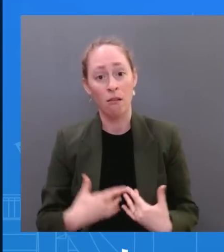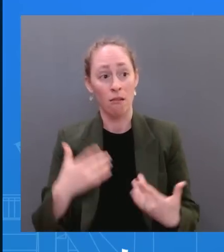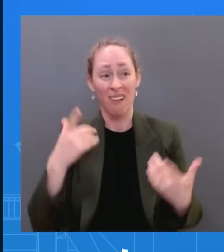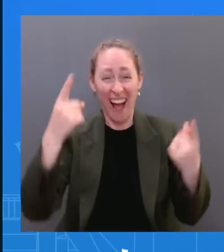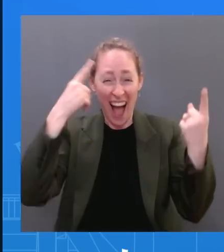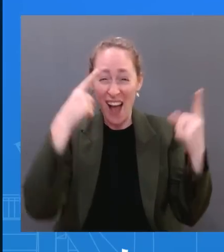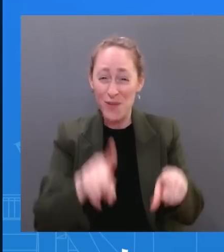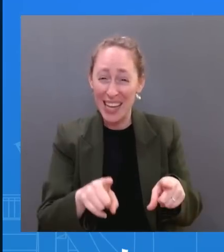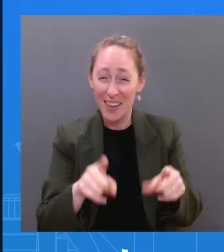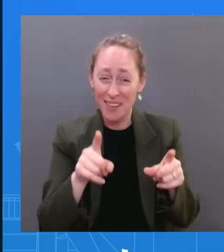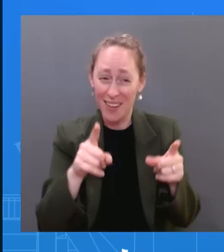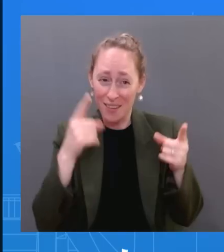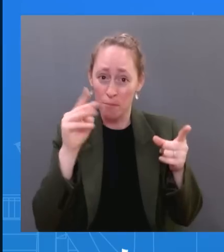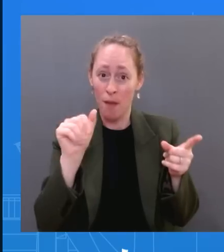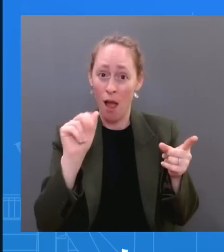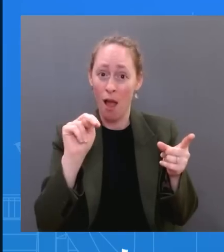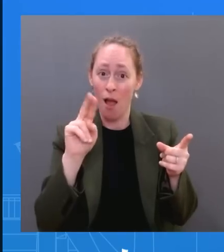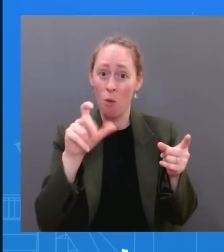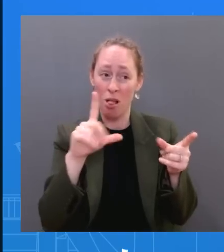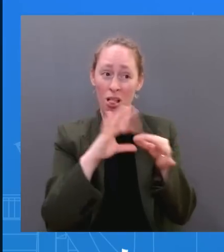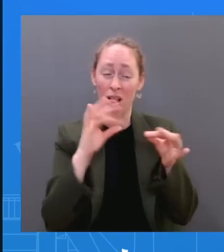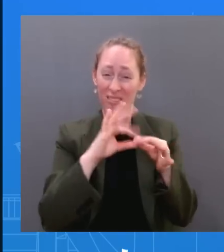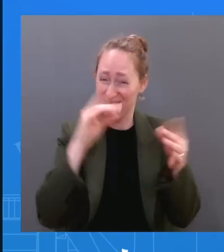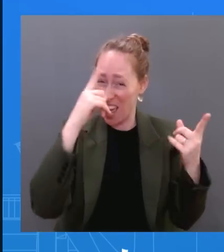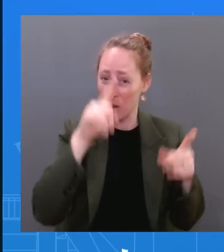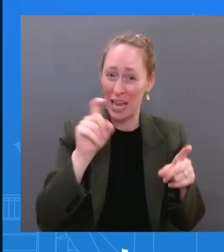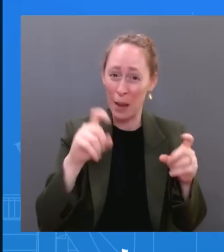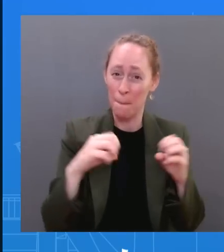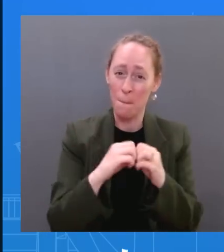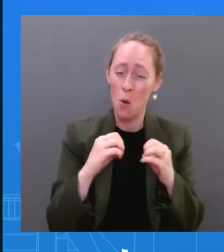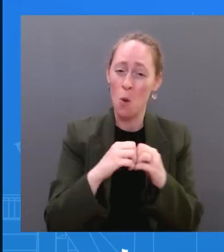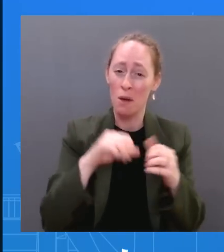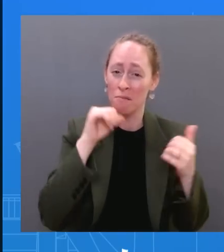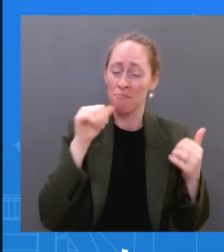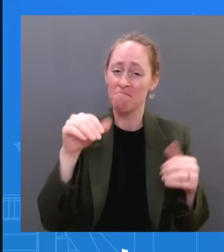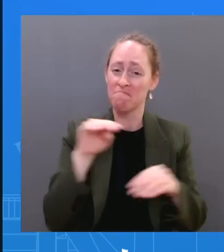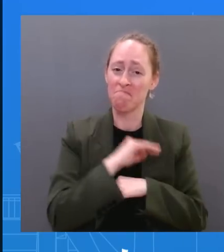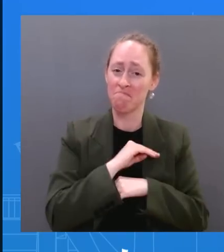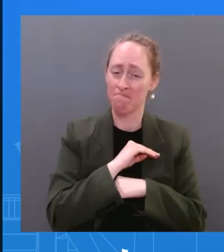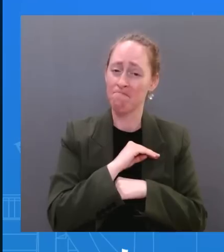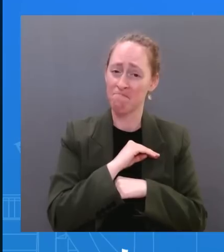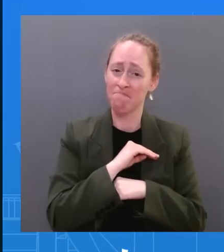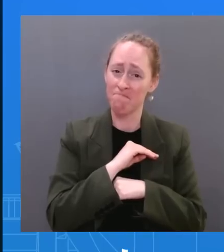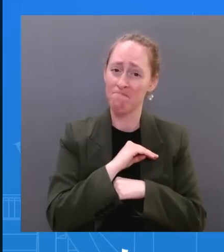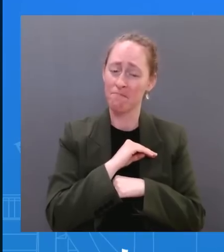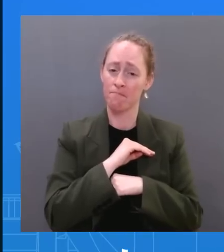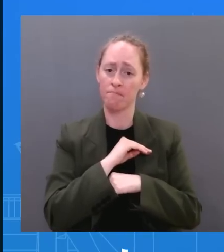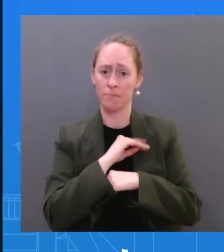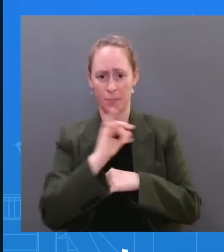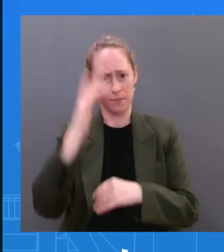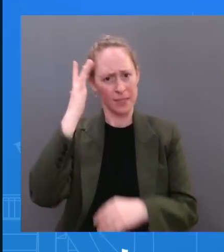That's why, in his speech, he called on Congress to pass legislation that would ban assault weapons, as I just mentioned,